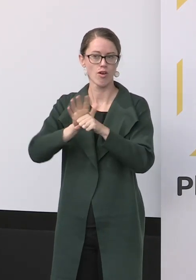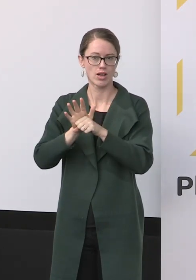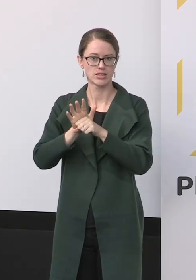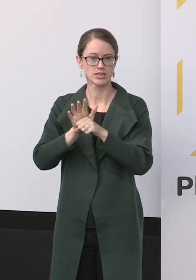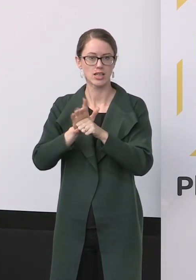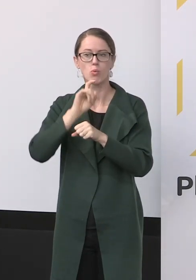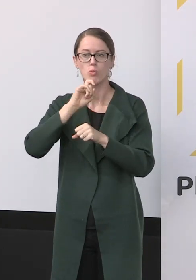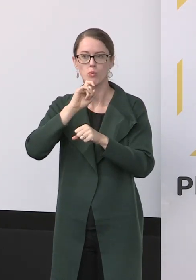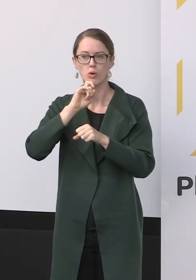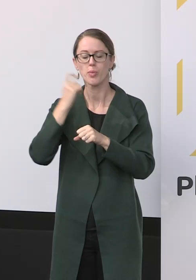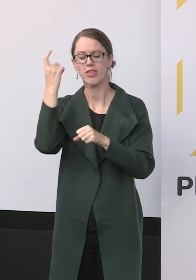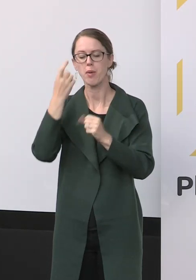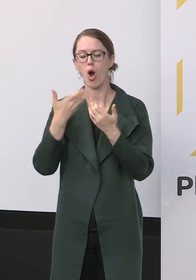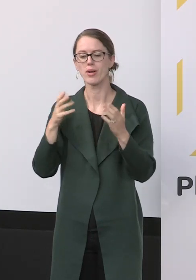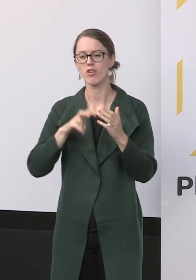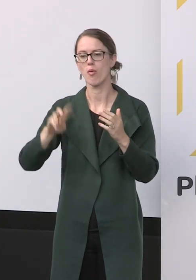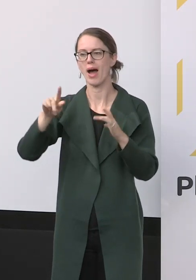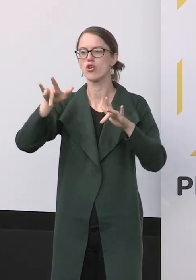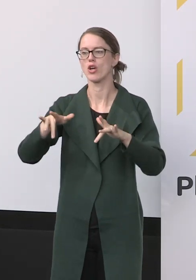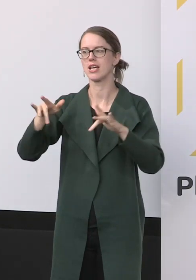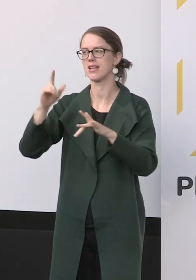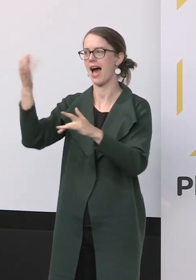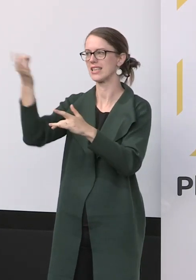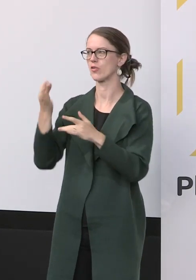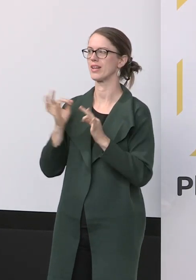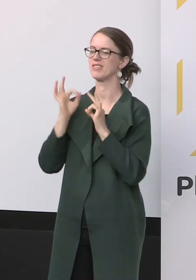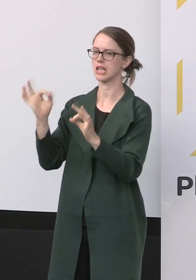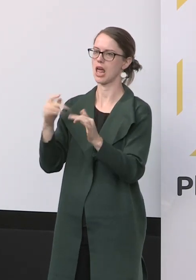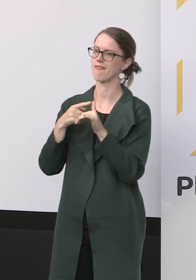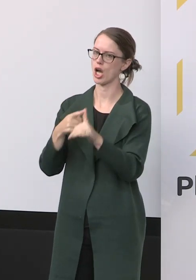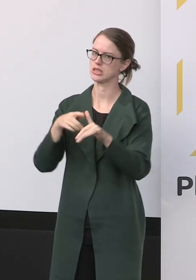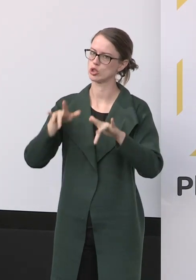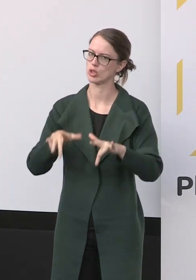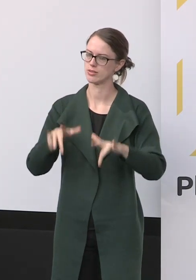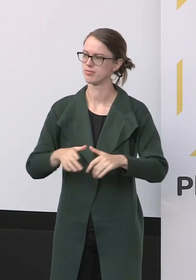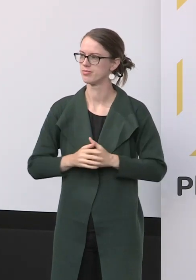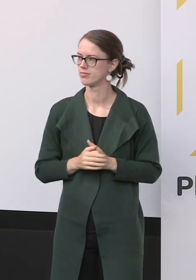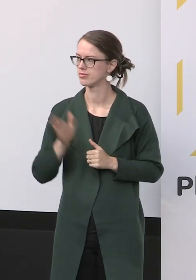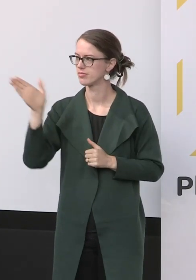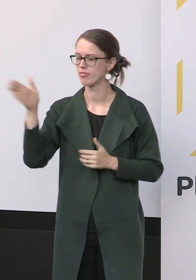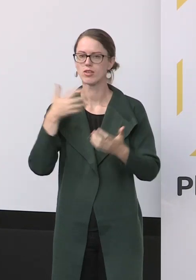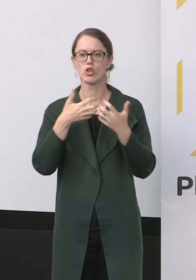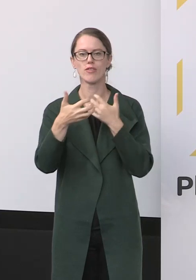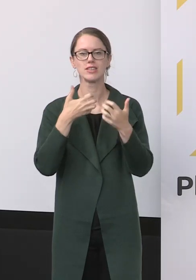I think, has always been a focus of our efforts in